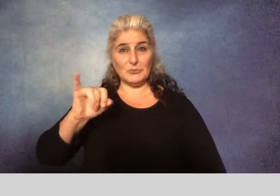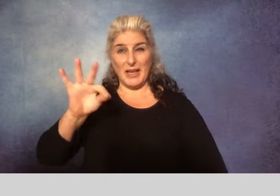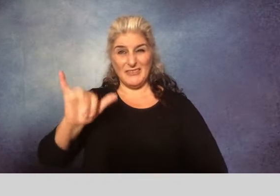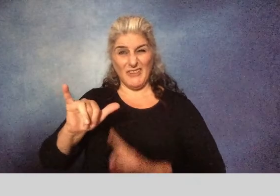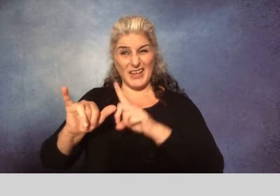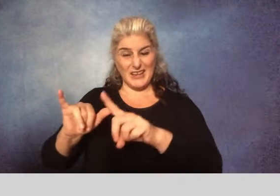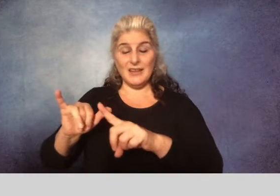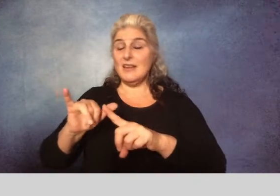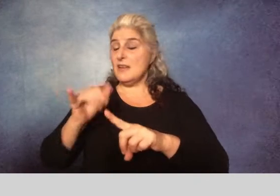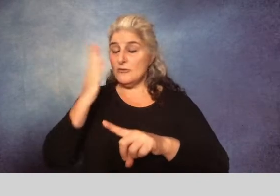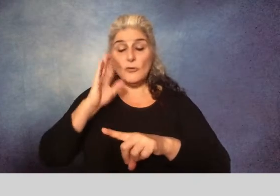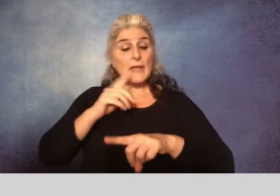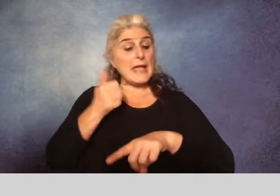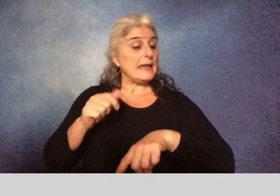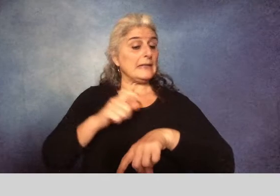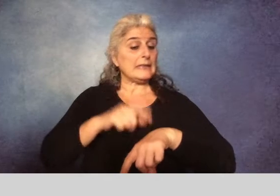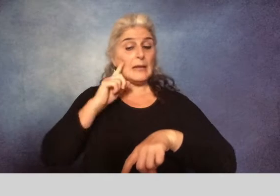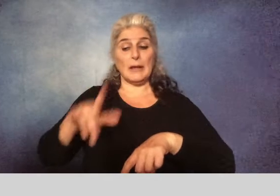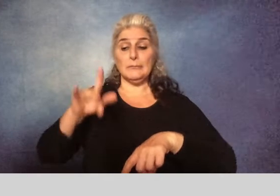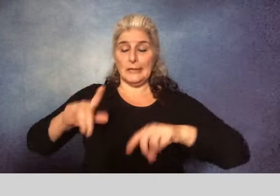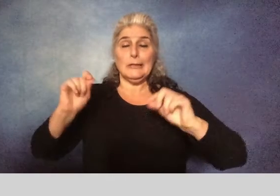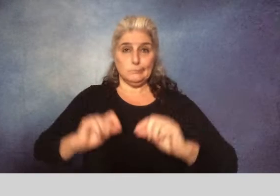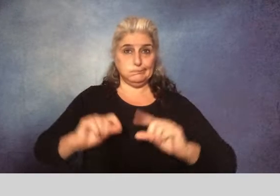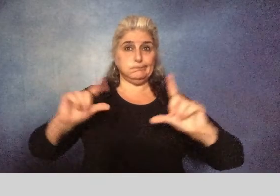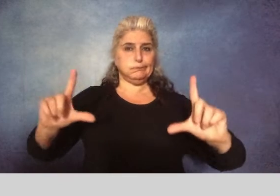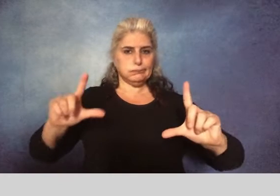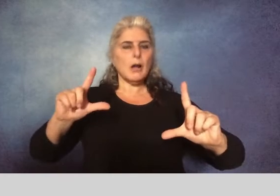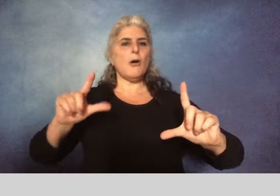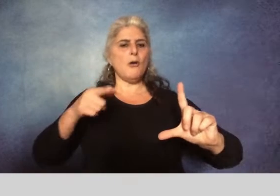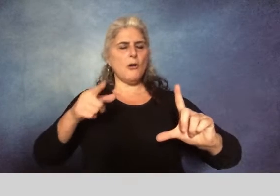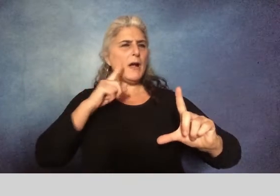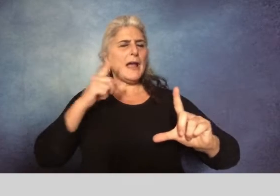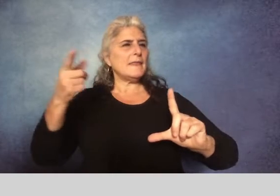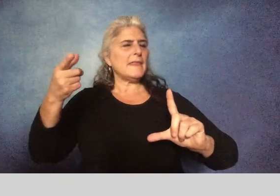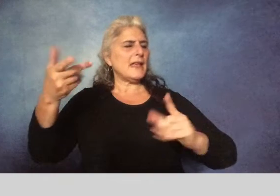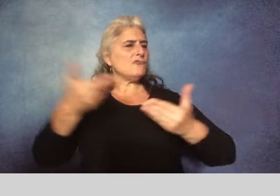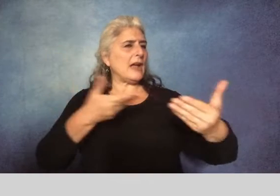relies on playlist creation. Whenever I log into Spotify, they have several playlists made for me